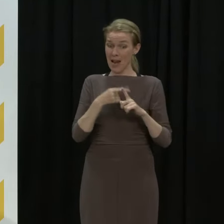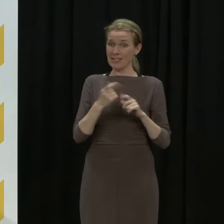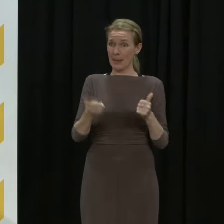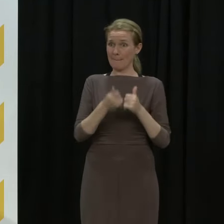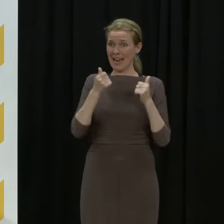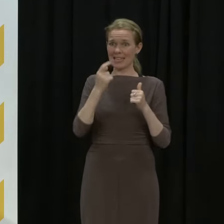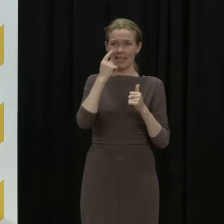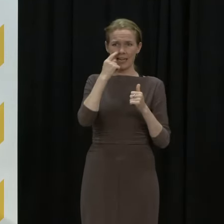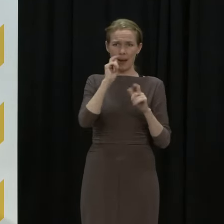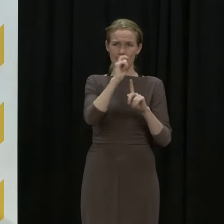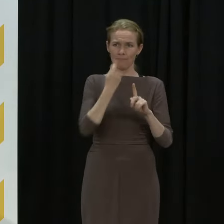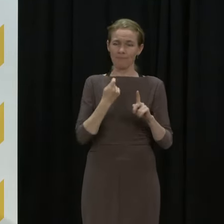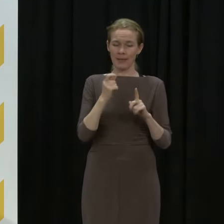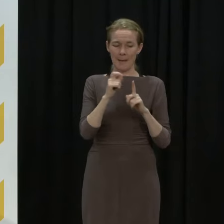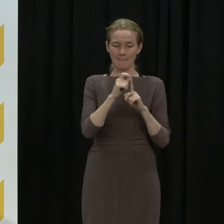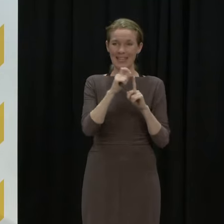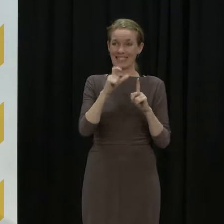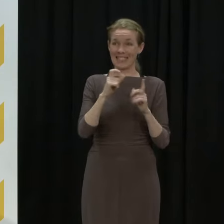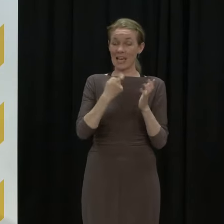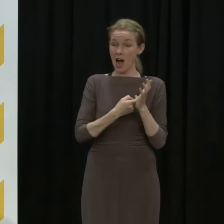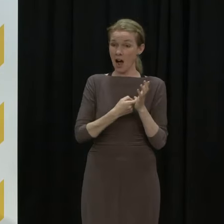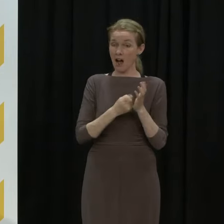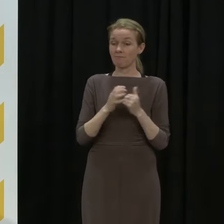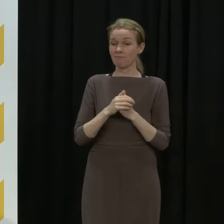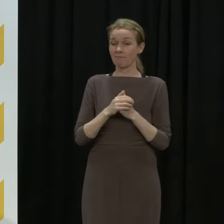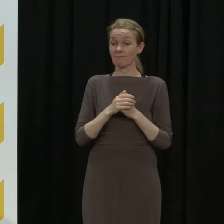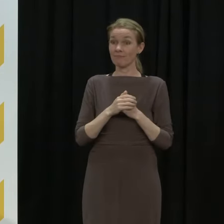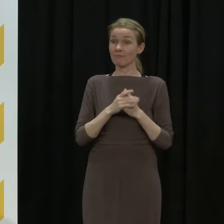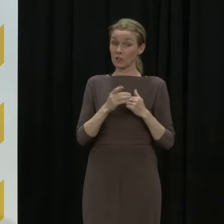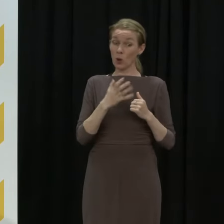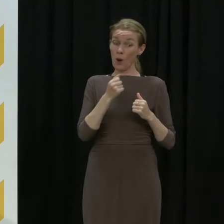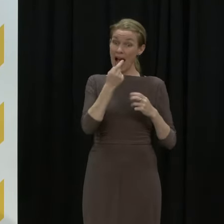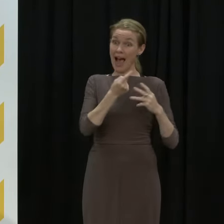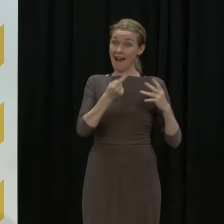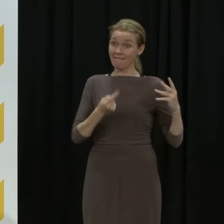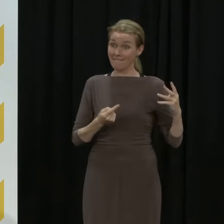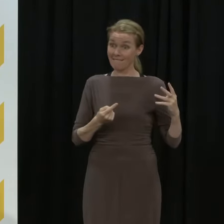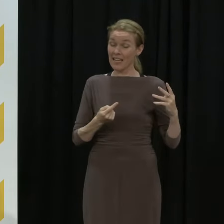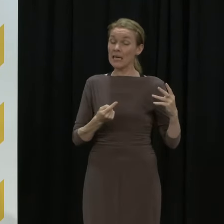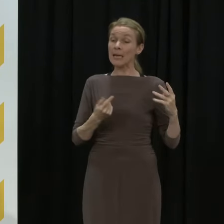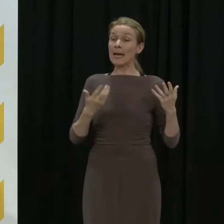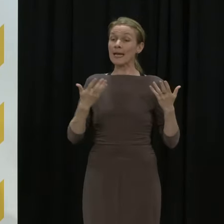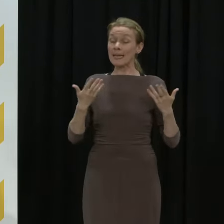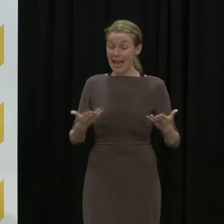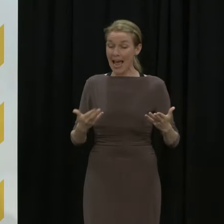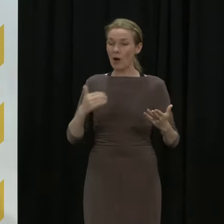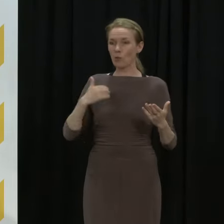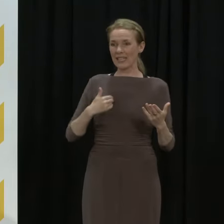testing and whole genome sequencing, and we have a large pasty and excellent network of